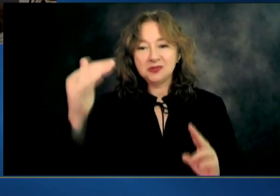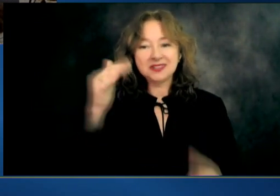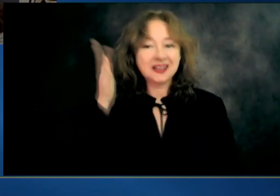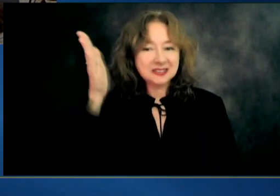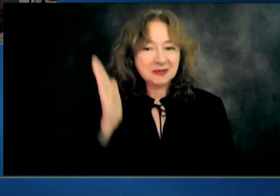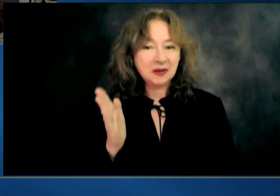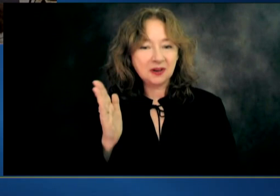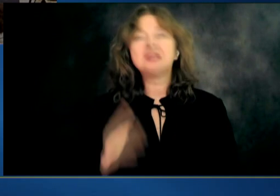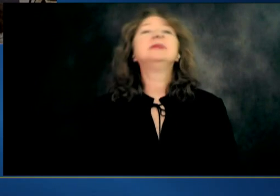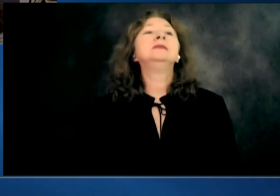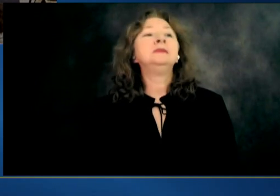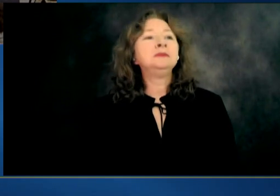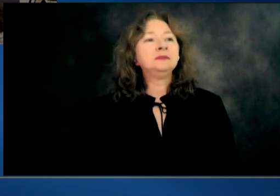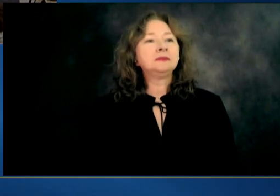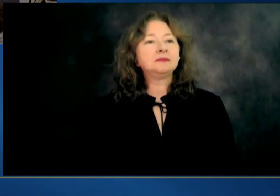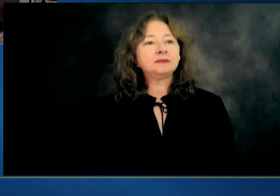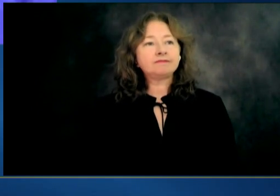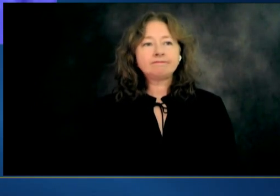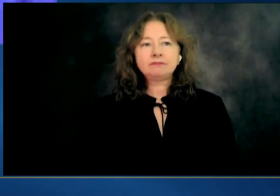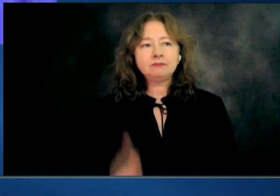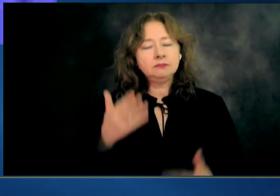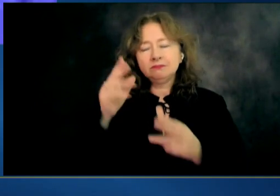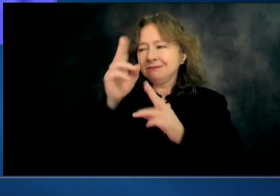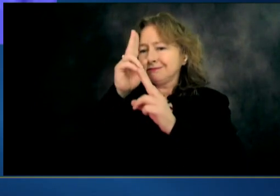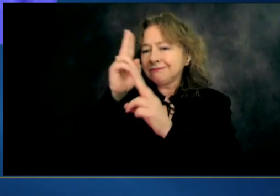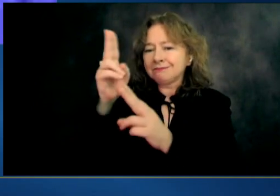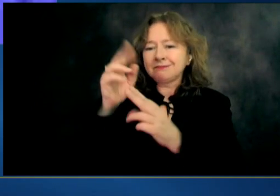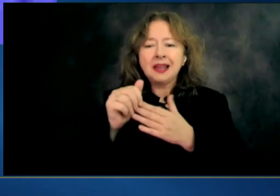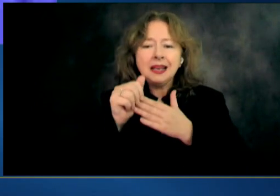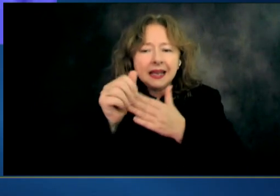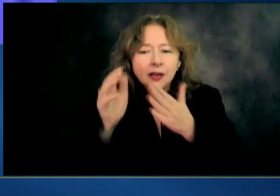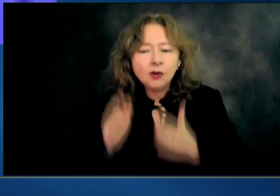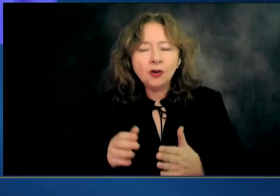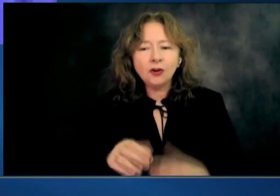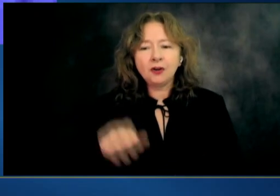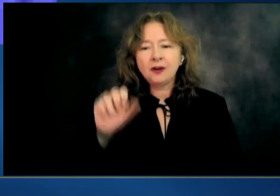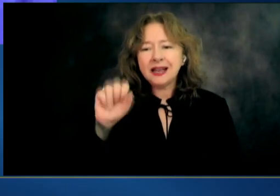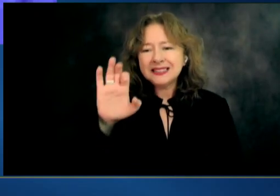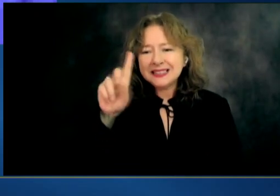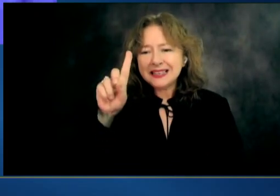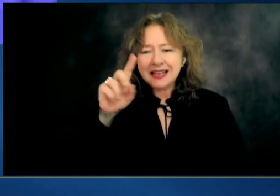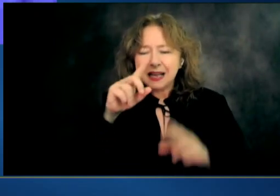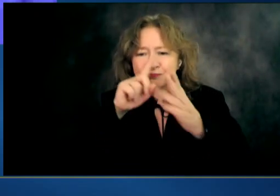a distinguished leader and sickle cell disease champion who has been at the